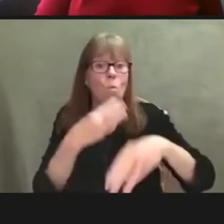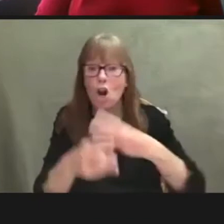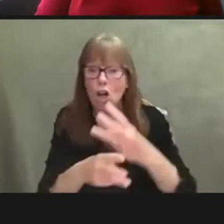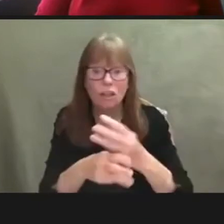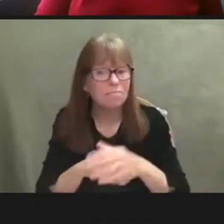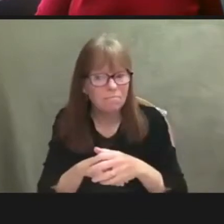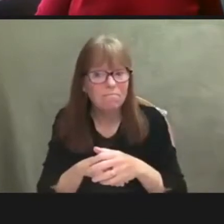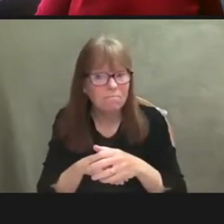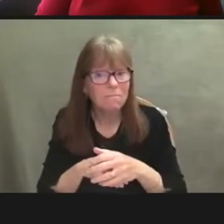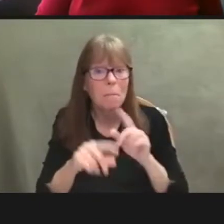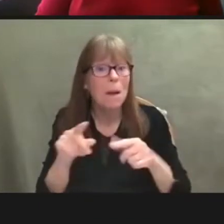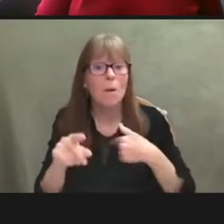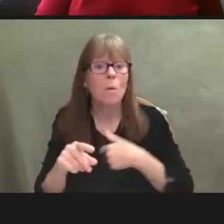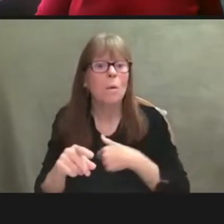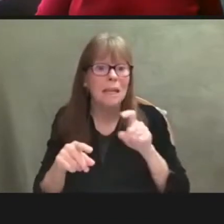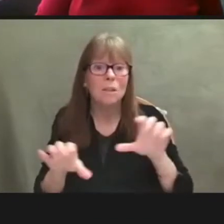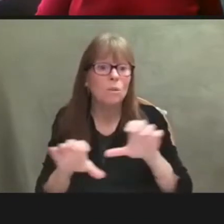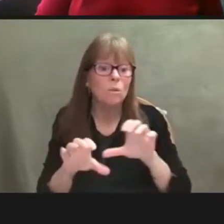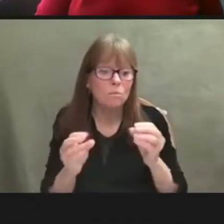But we need to do more.